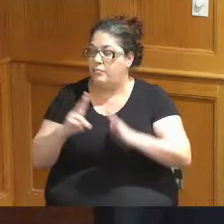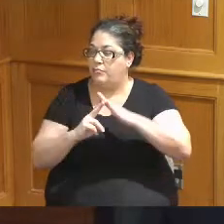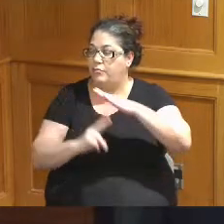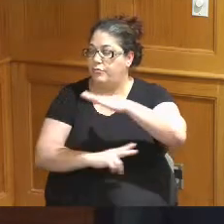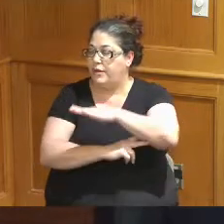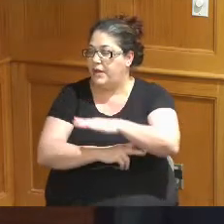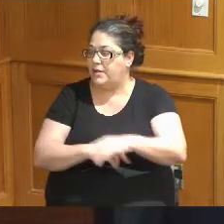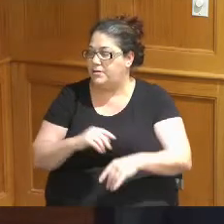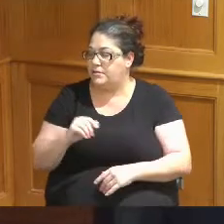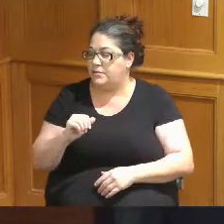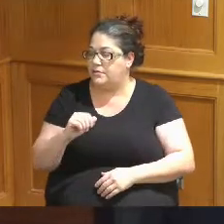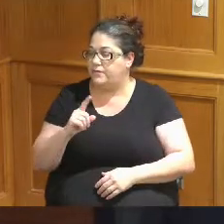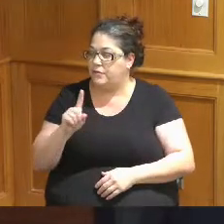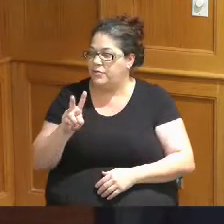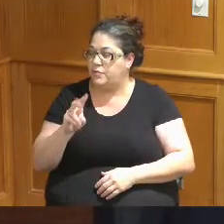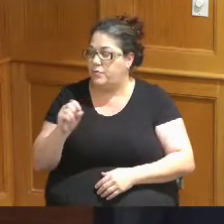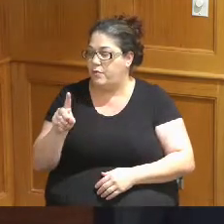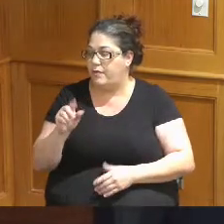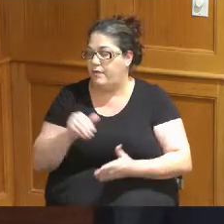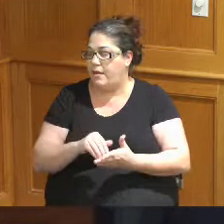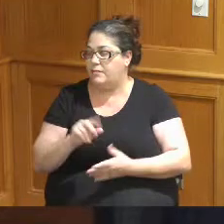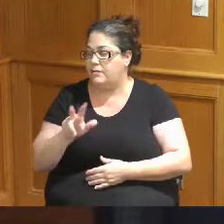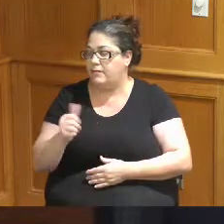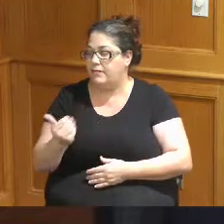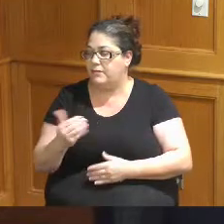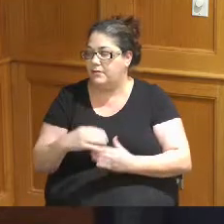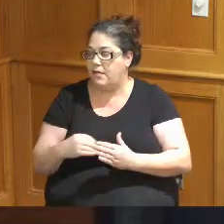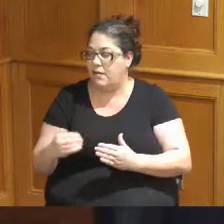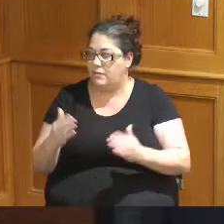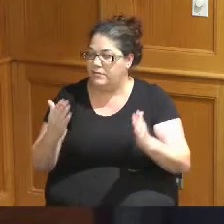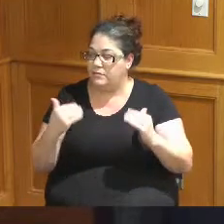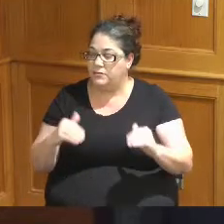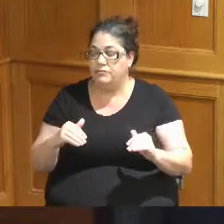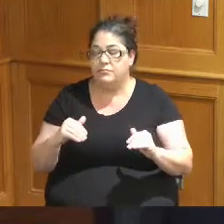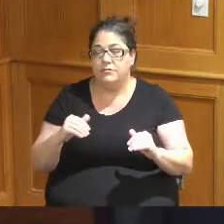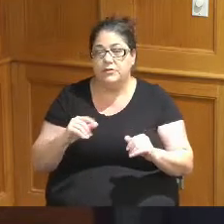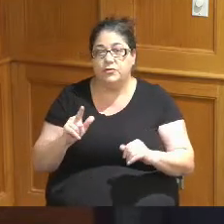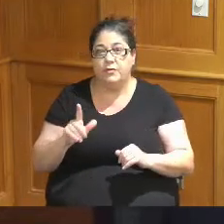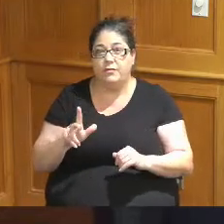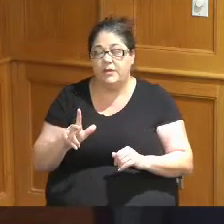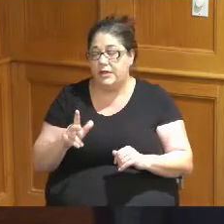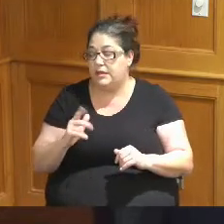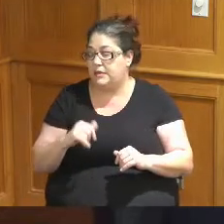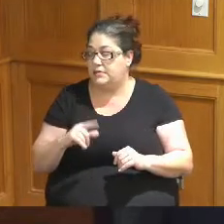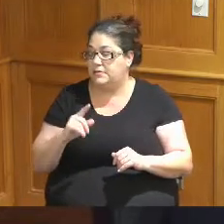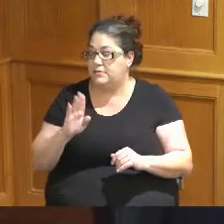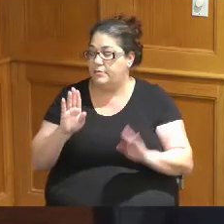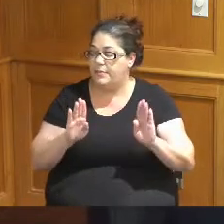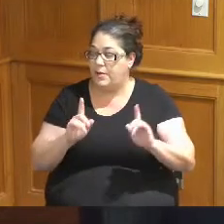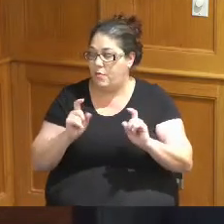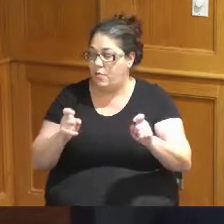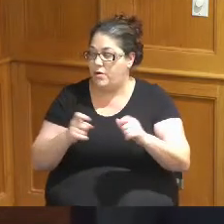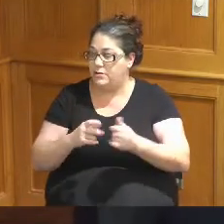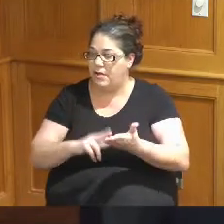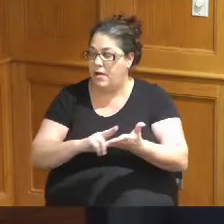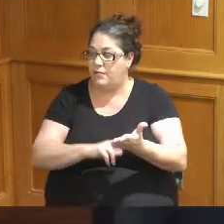cumulative amount of 201,315 item number 23 or bid Awards and contracts executed by the purchasing